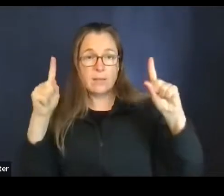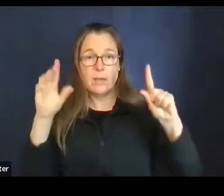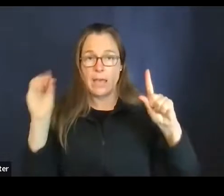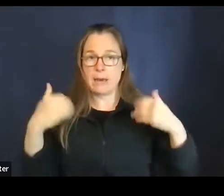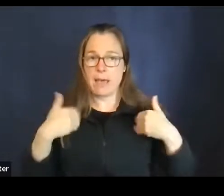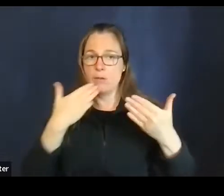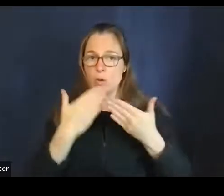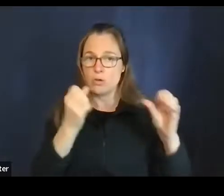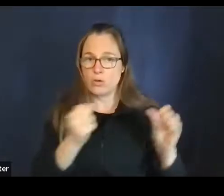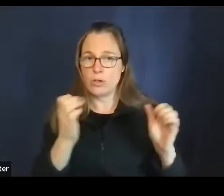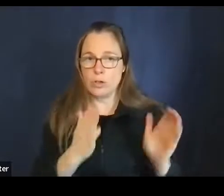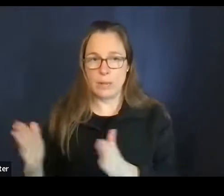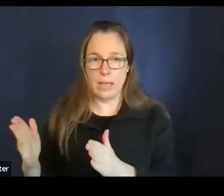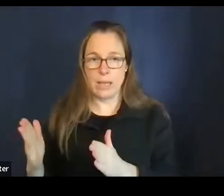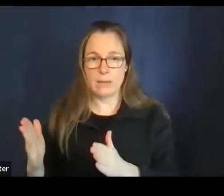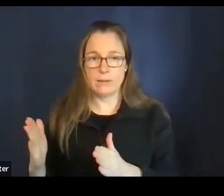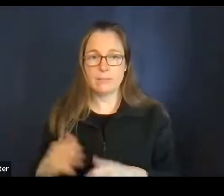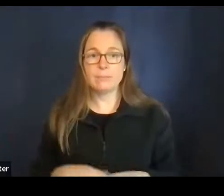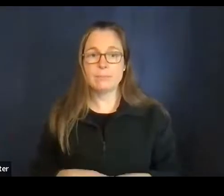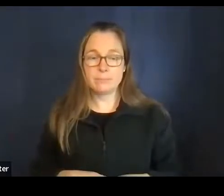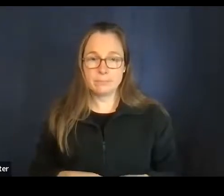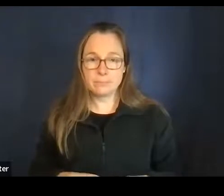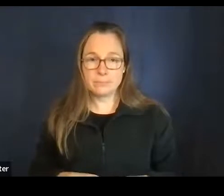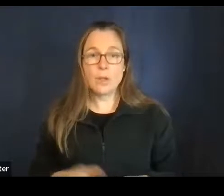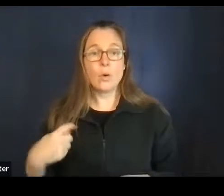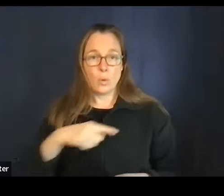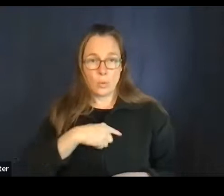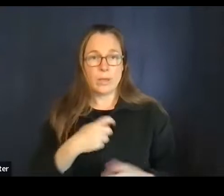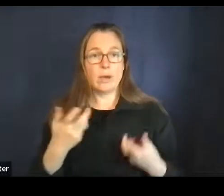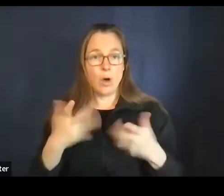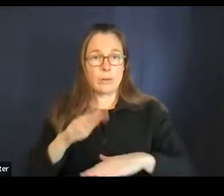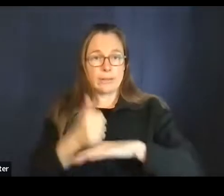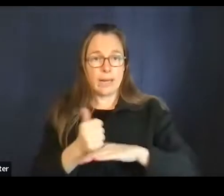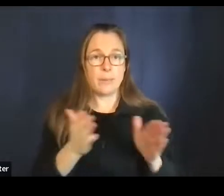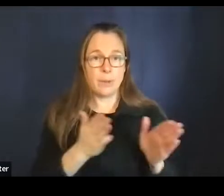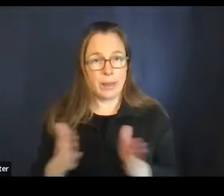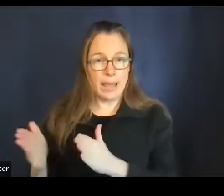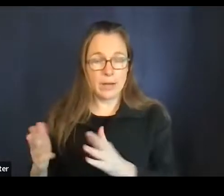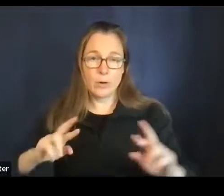and in preparation for today's outcome, we laid the groundwork to begin implementation immediately.